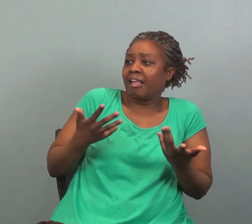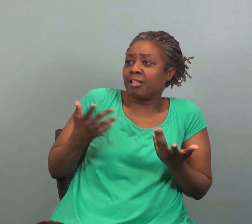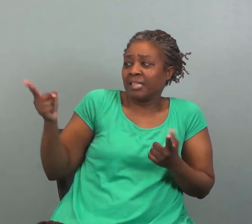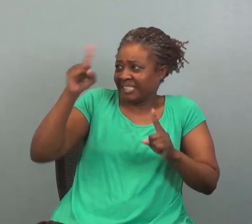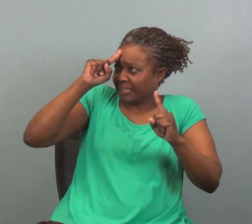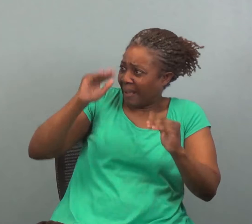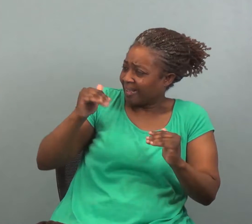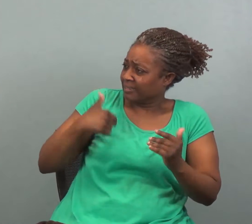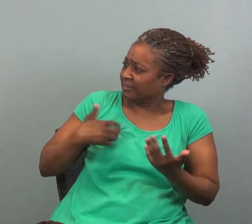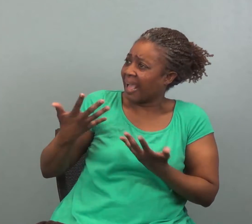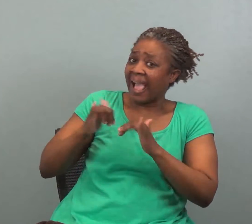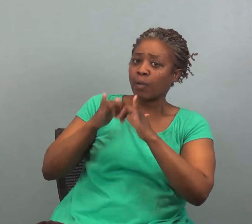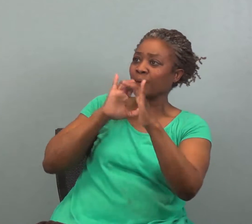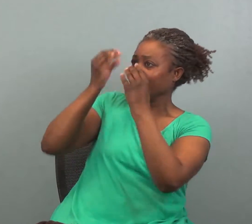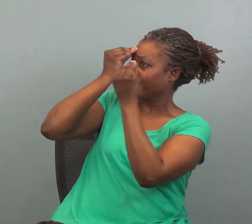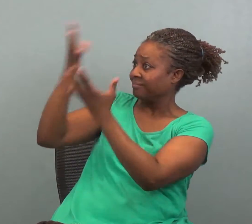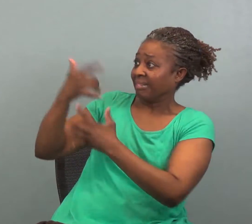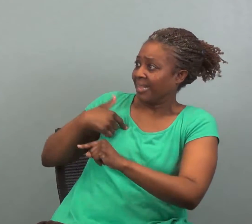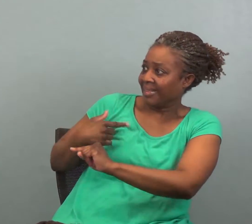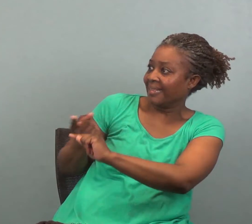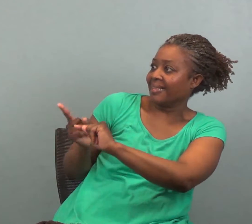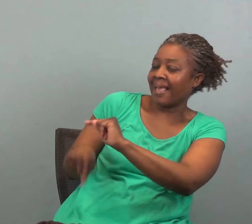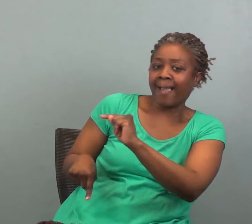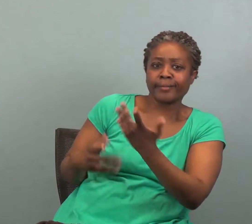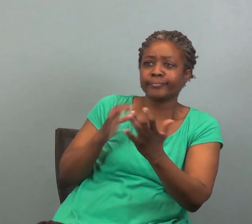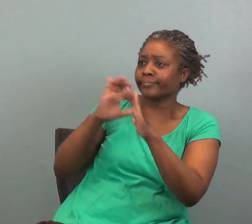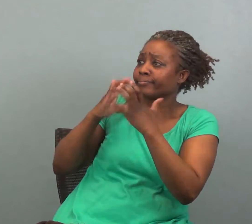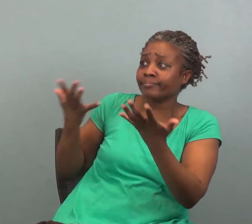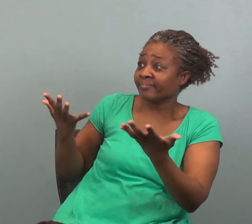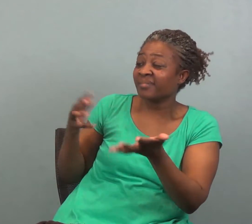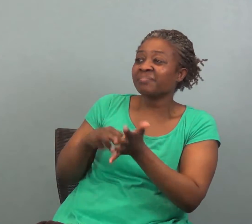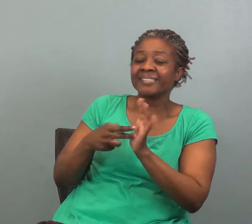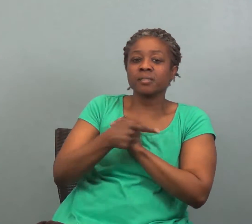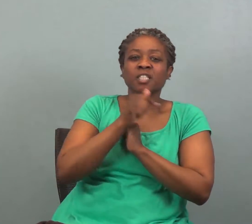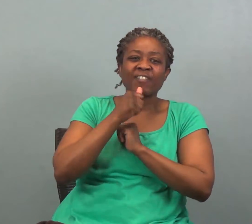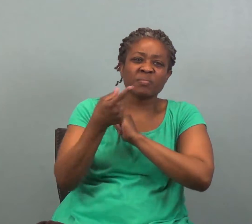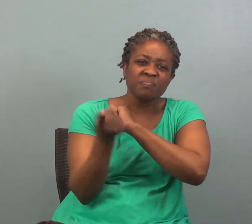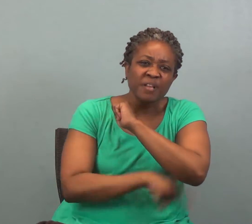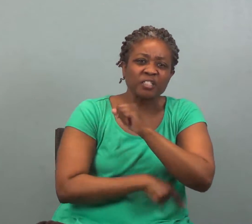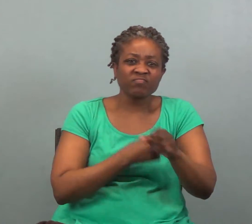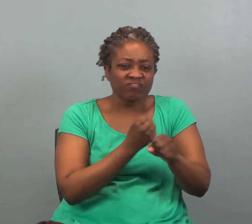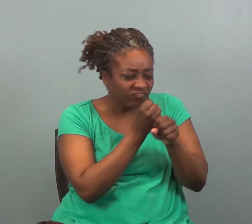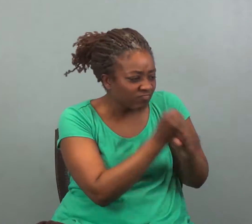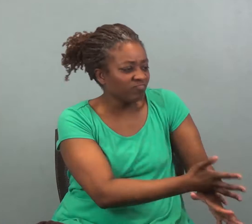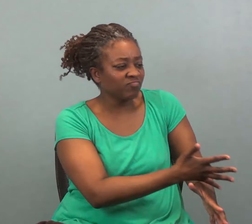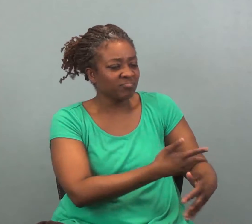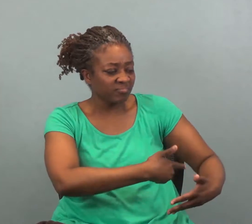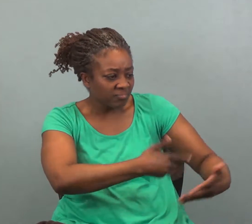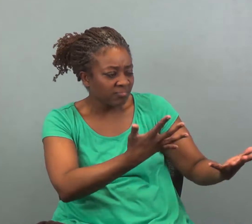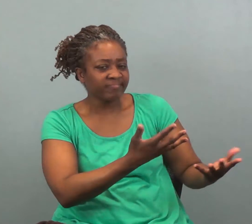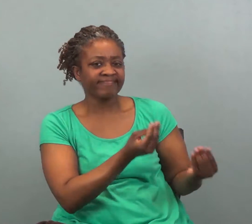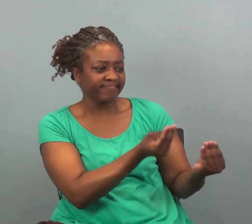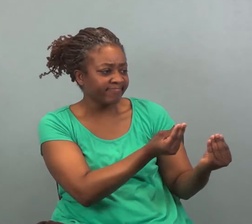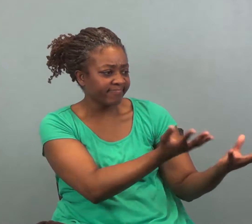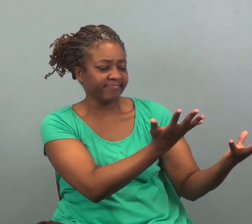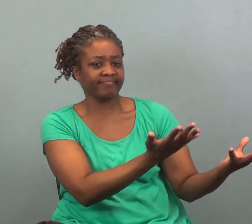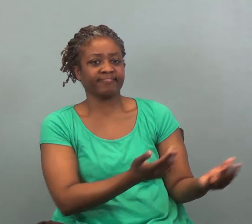Due to lack of communication between the two of them, the child isn't able to complete the task. As a result, they are punished and bawled out.